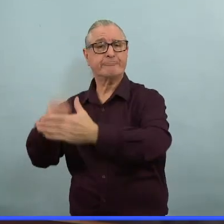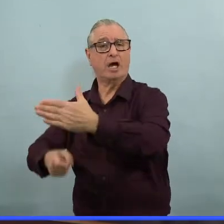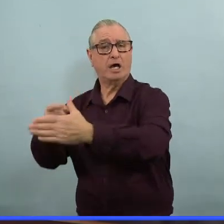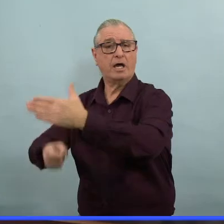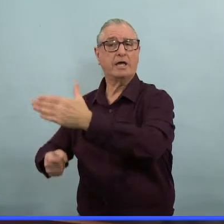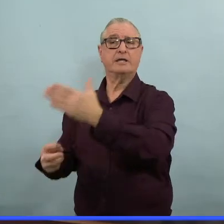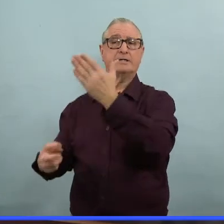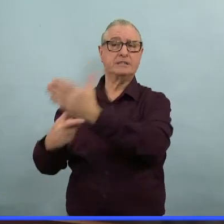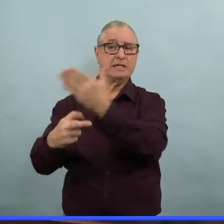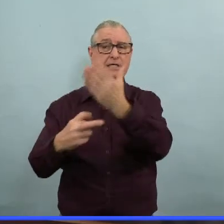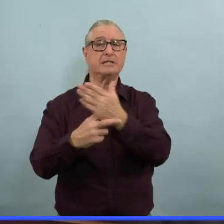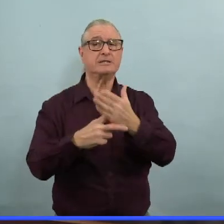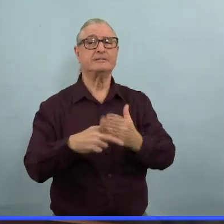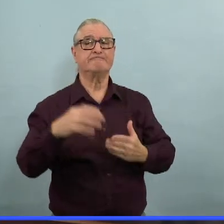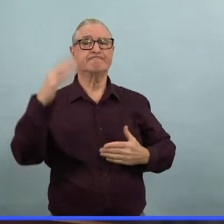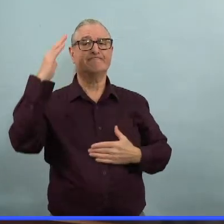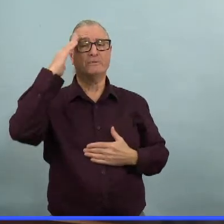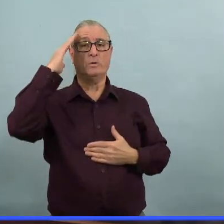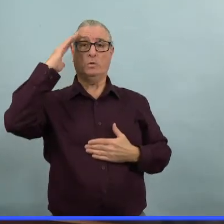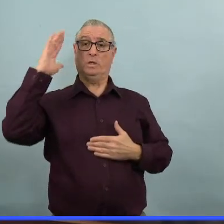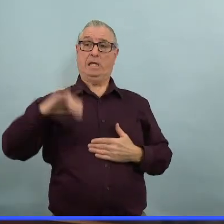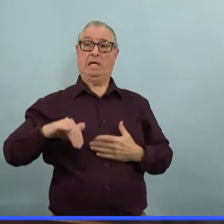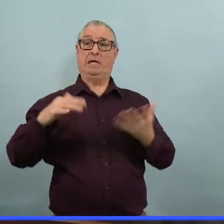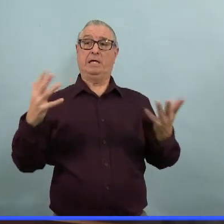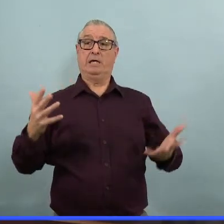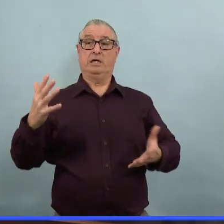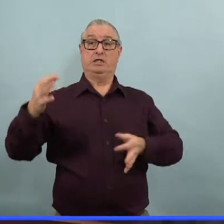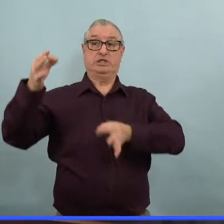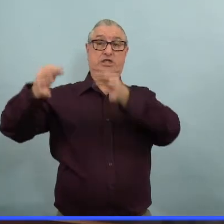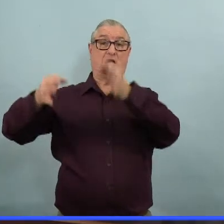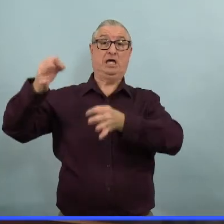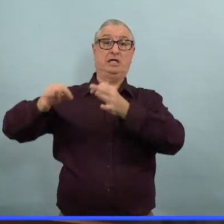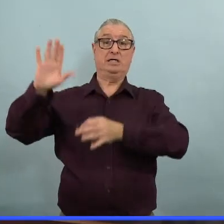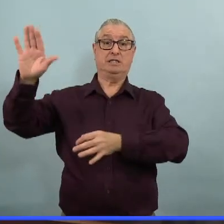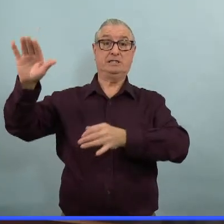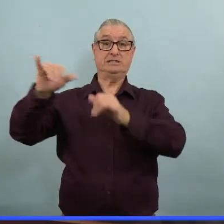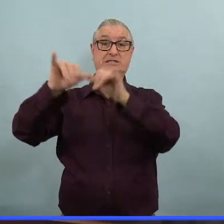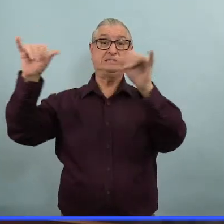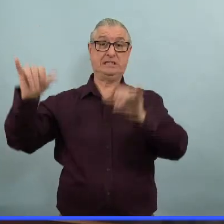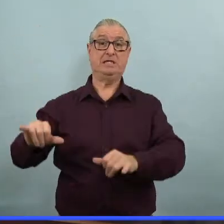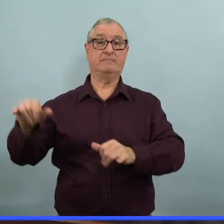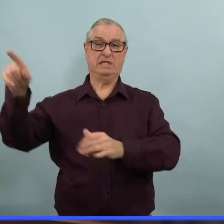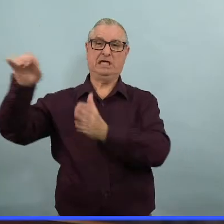to to track those numbers as well i think what's important here today is that this is the start